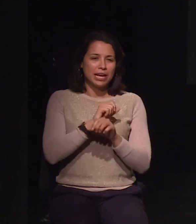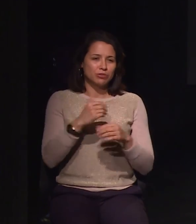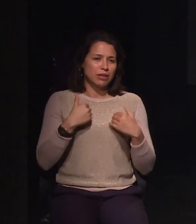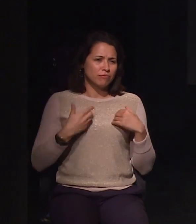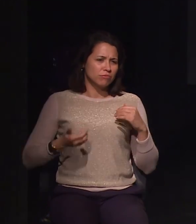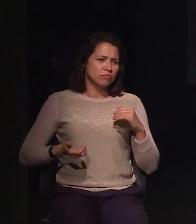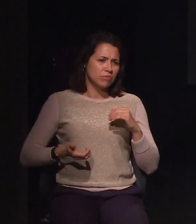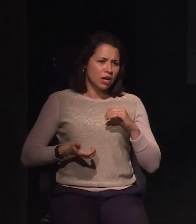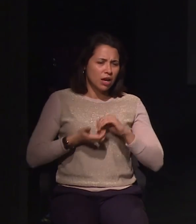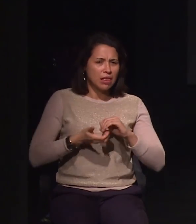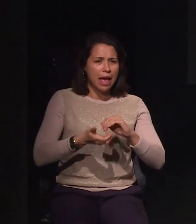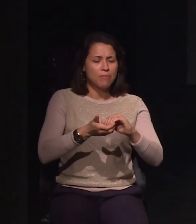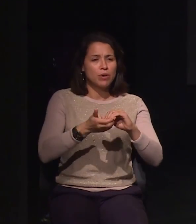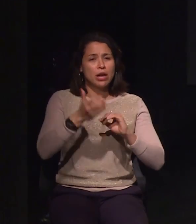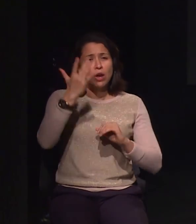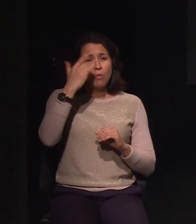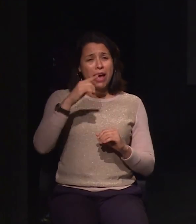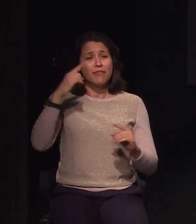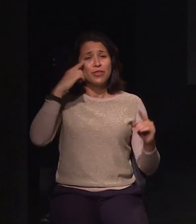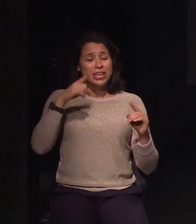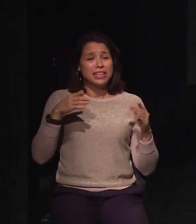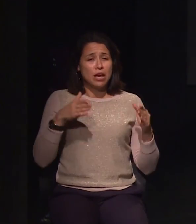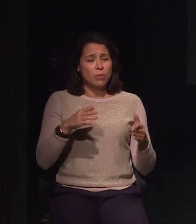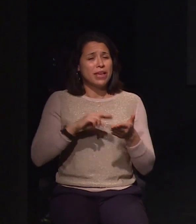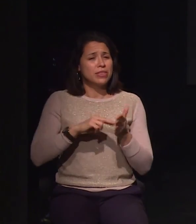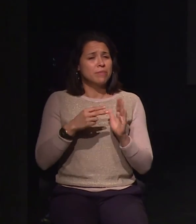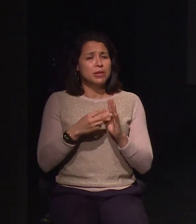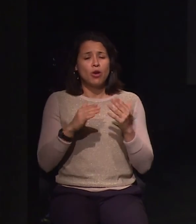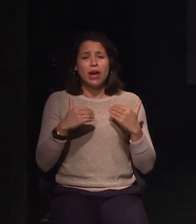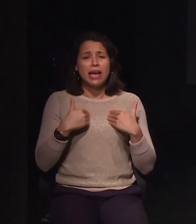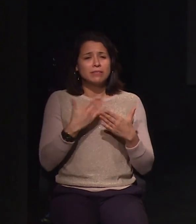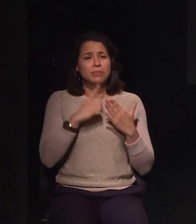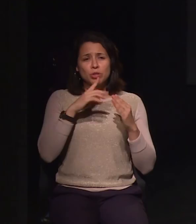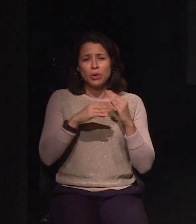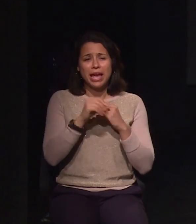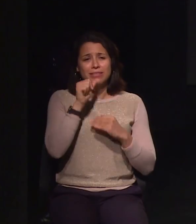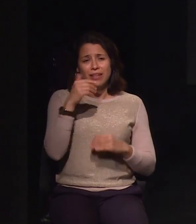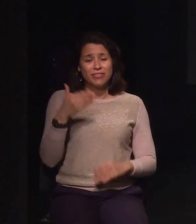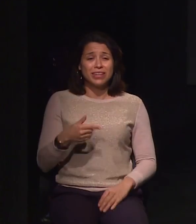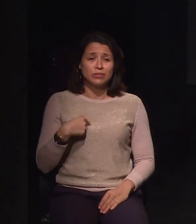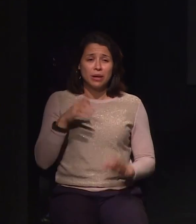if you’re thinking that way, you already have something to add that does not exist, so I’m totally hopeful.